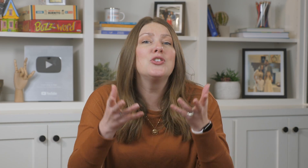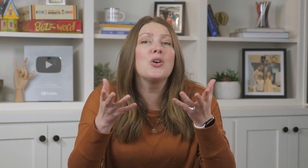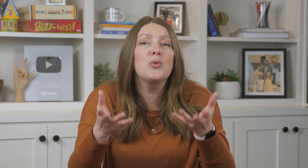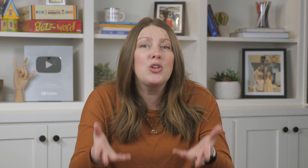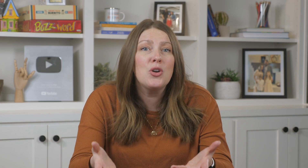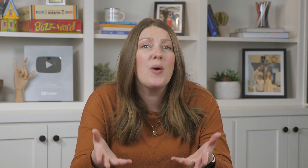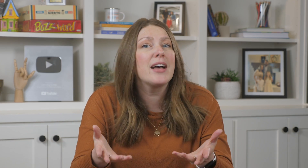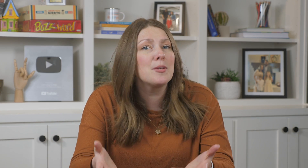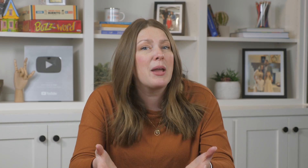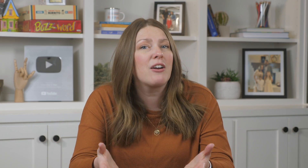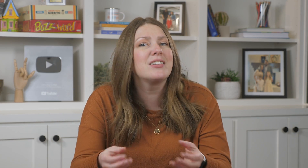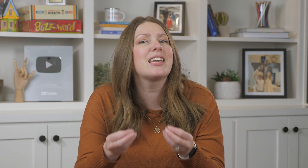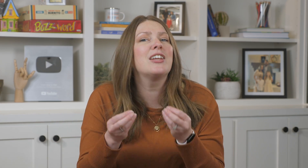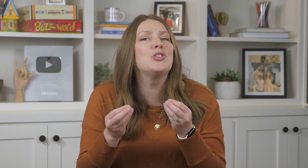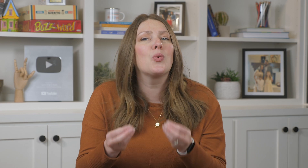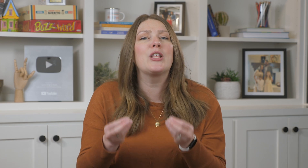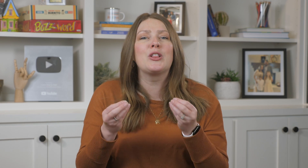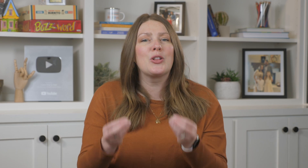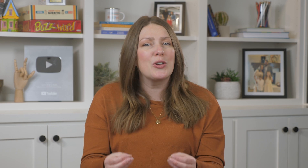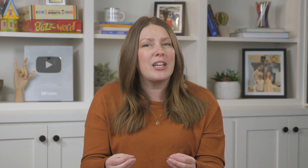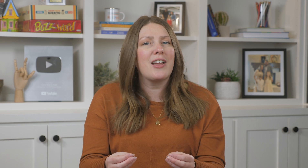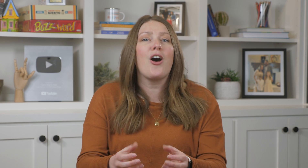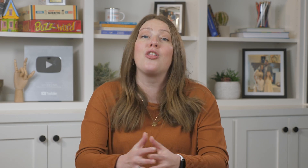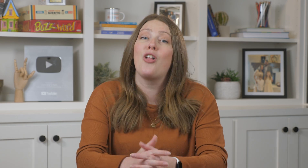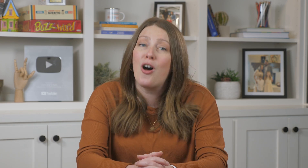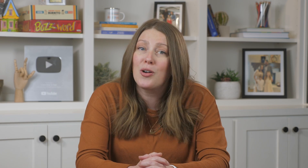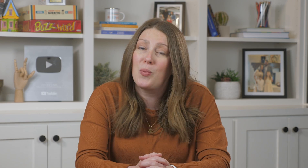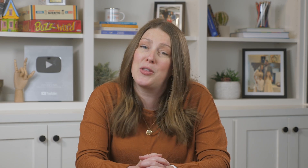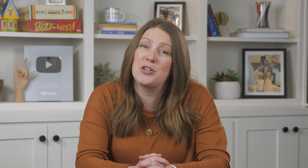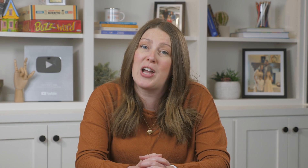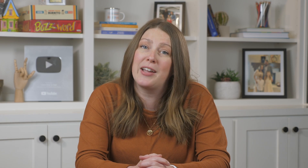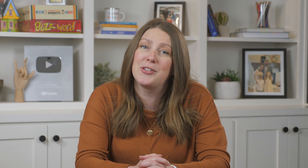So you as a parent can enjoy learning along with your child.